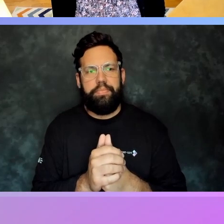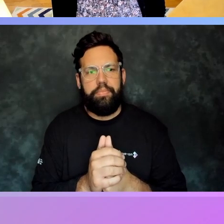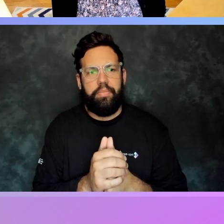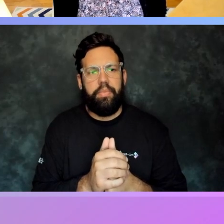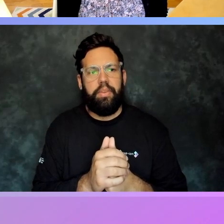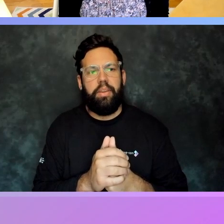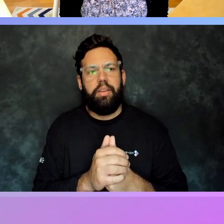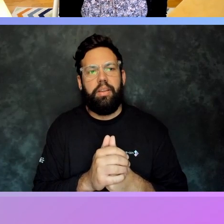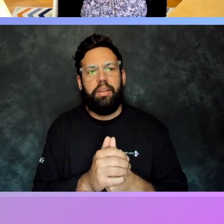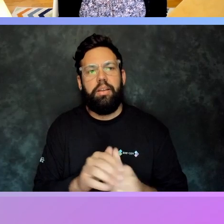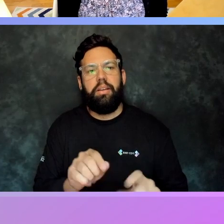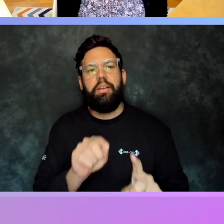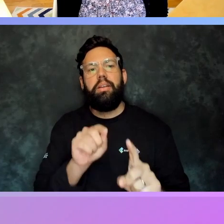of good news. The good news according to research from